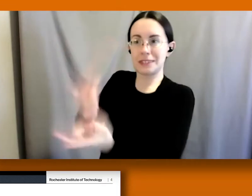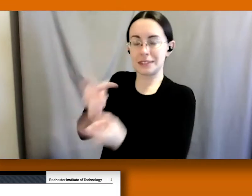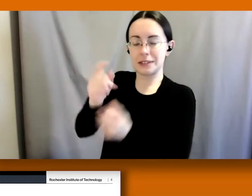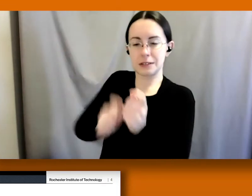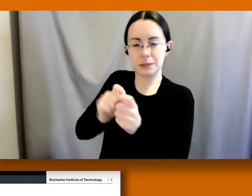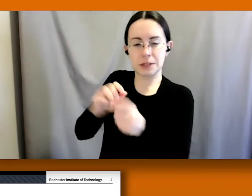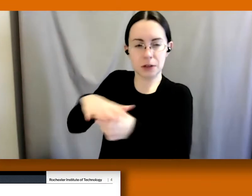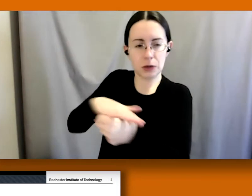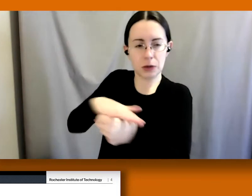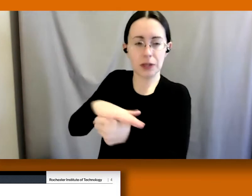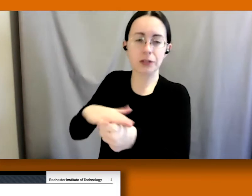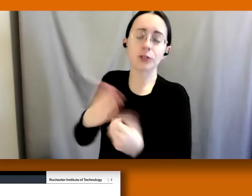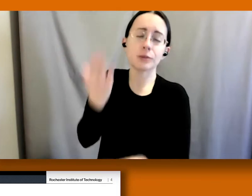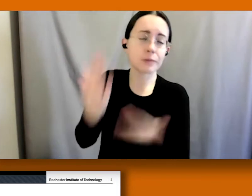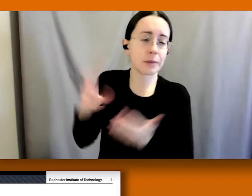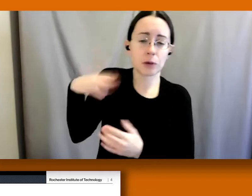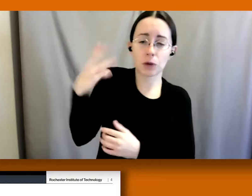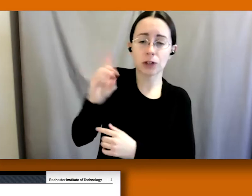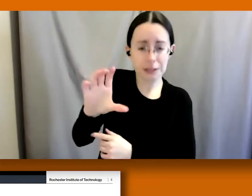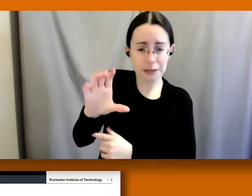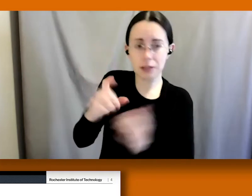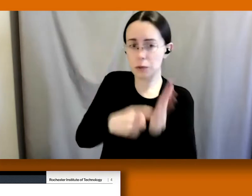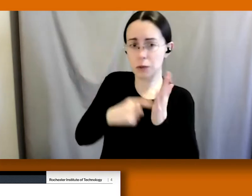to meet with a program officer,